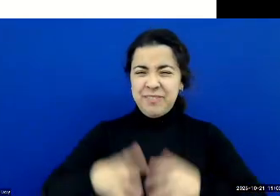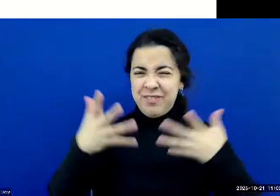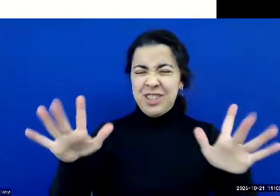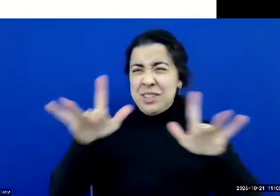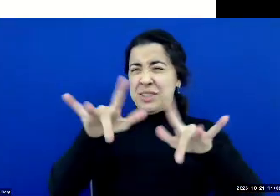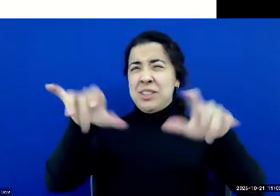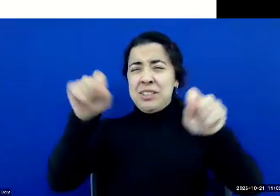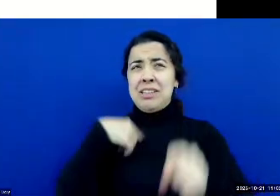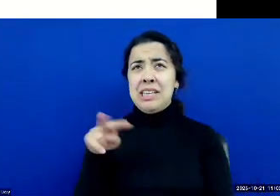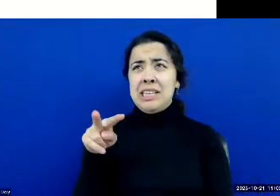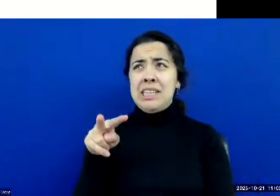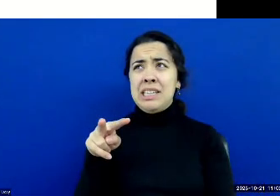Kathleen DeForest: And I thought.